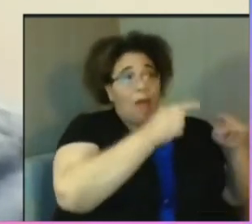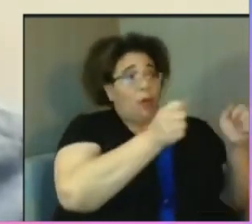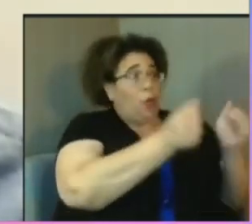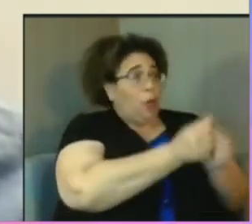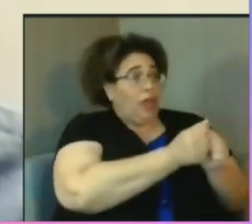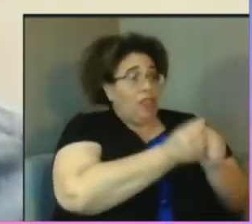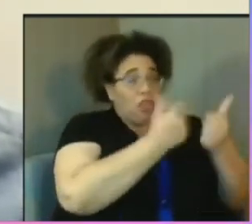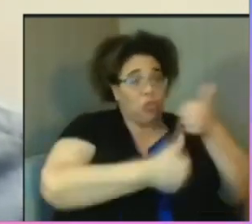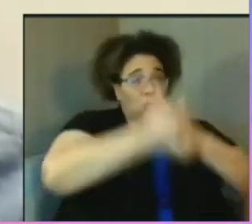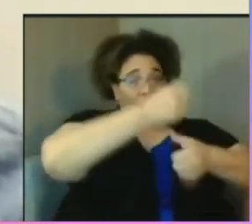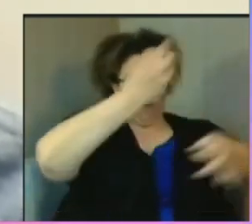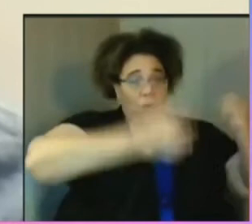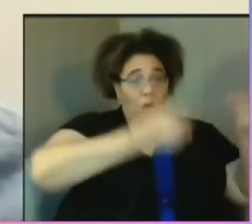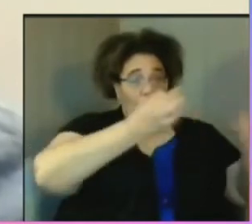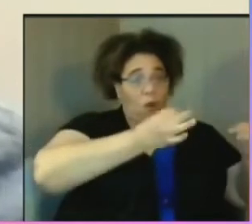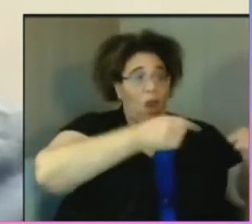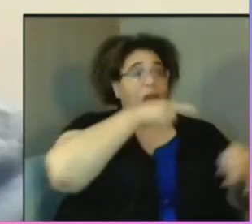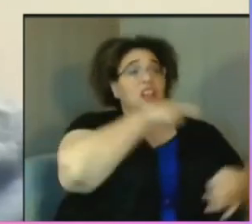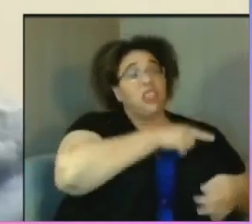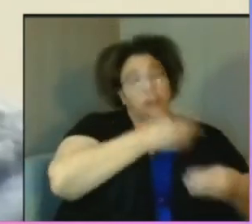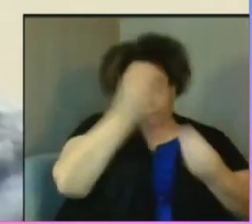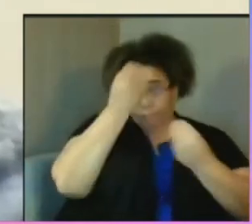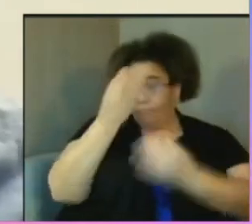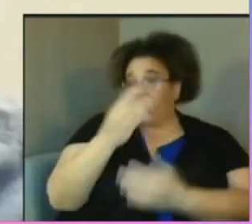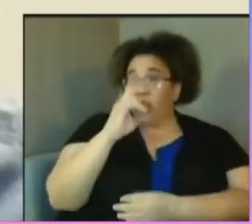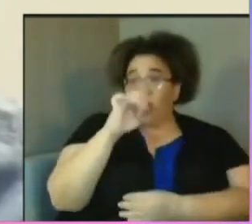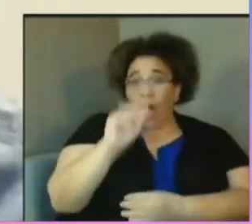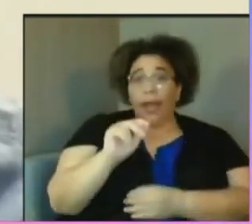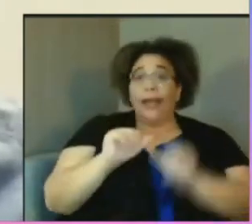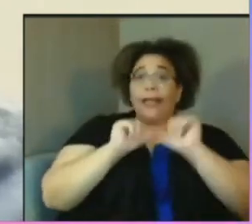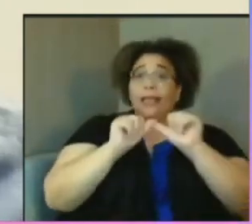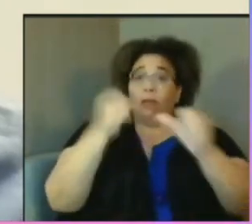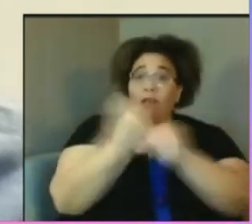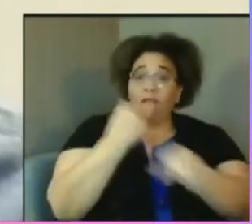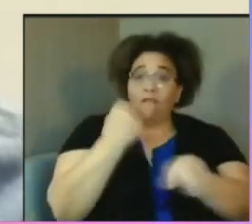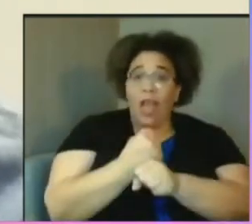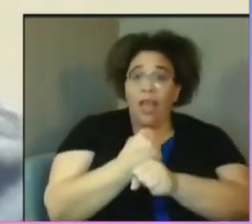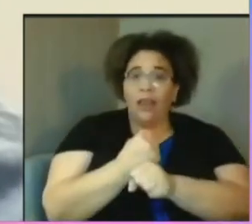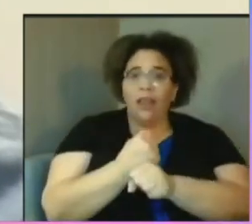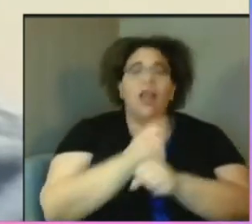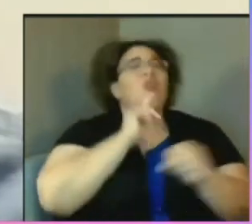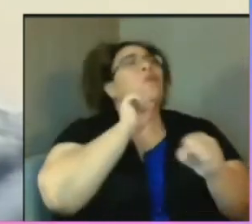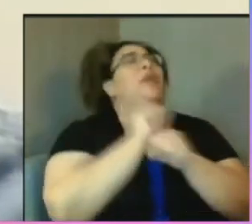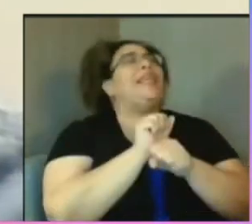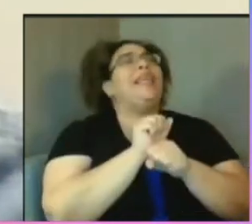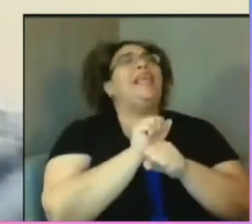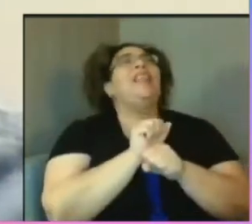and she encouraged Donna to keep up the fight and there was this sort of incredibly compassionate,